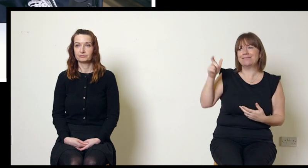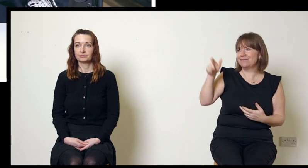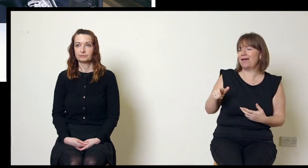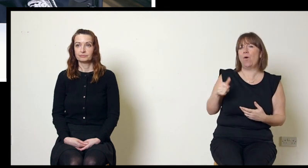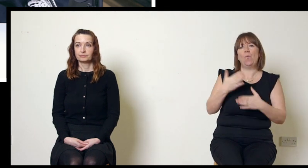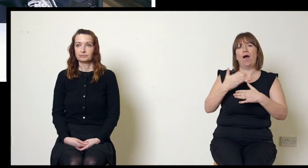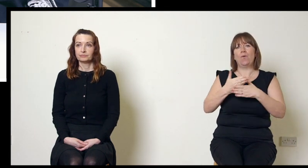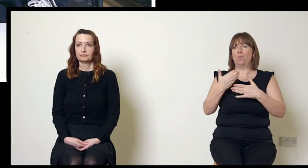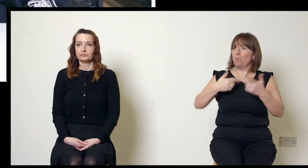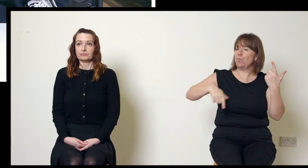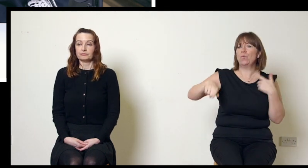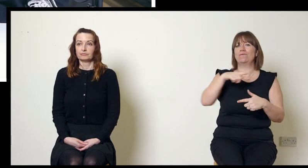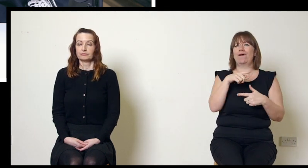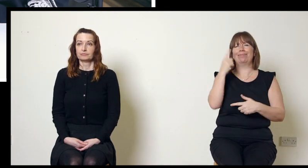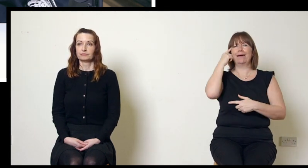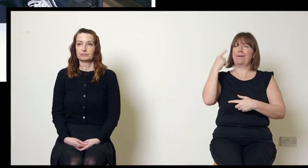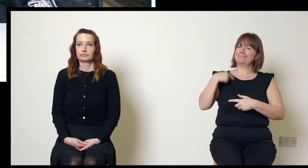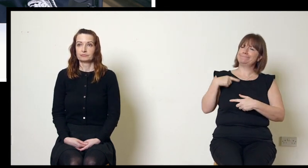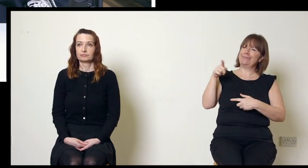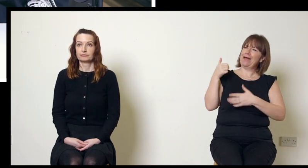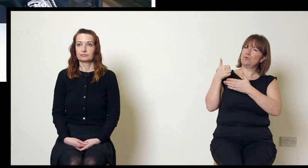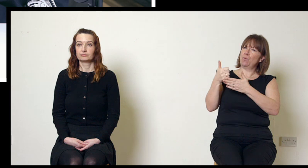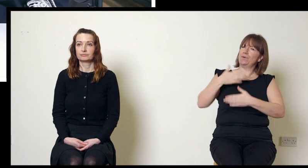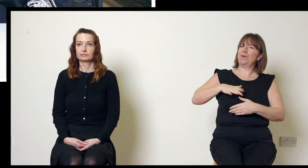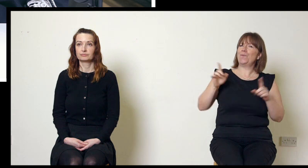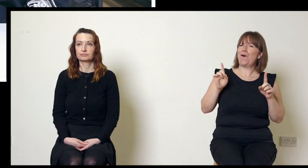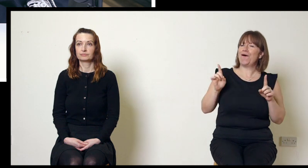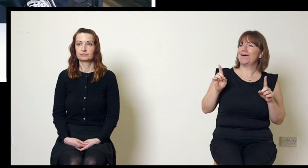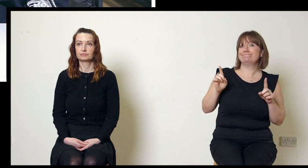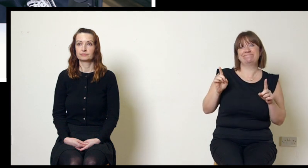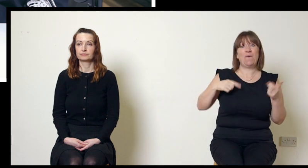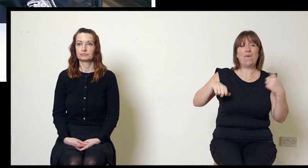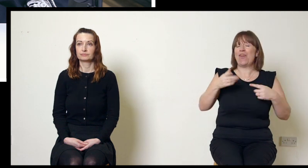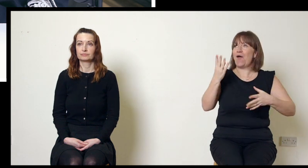We sit down with them and think about their support requirements. It's all learning. It's constantly learning